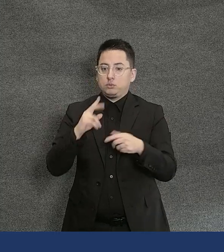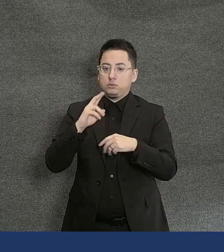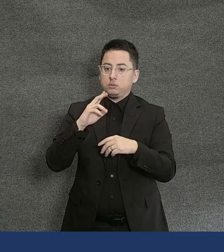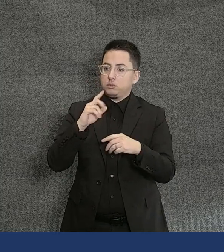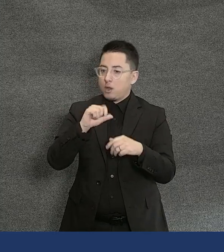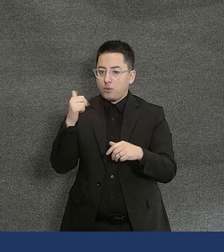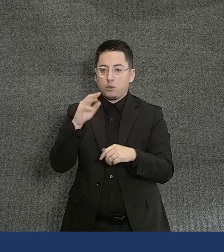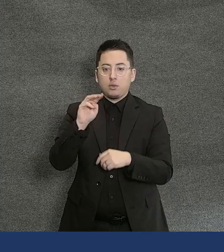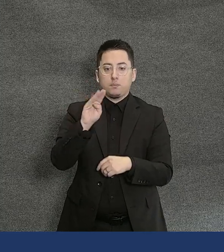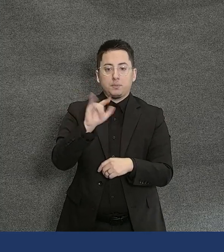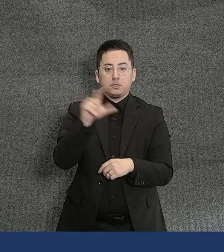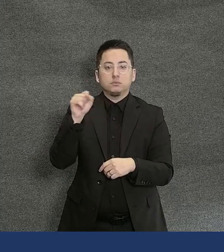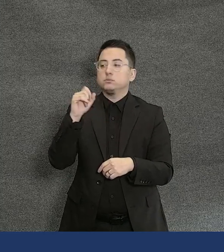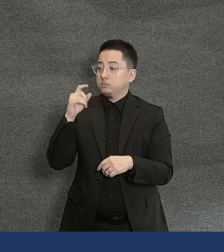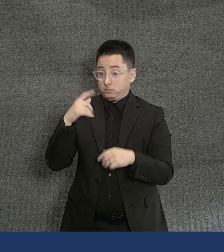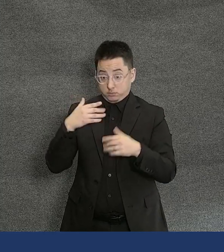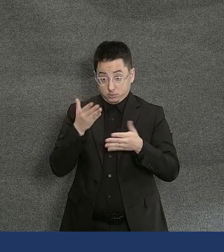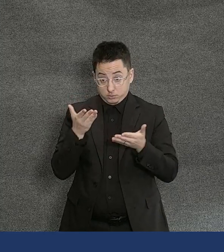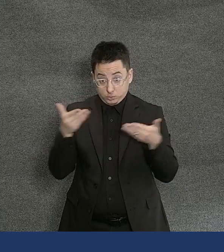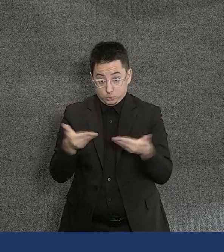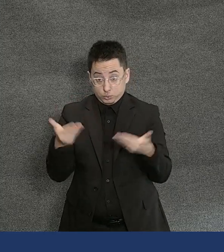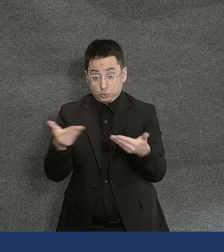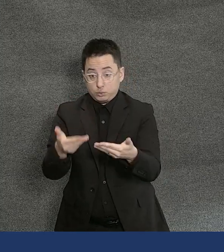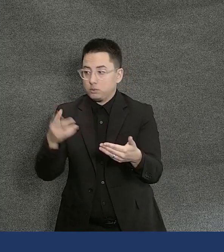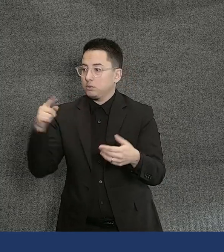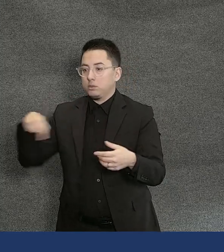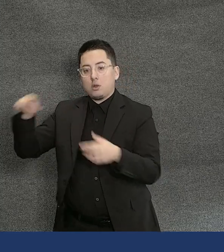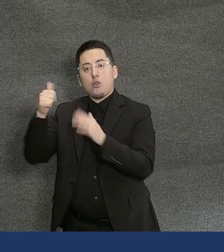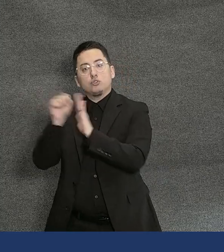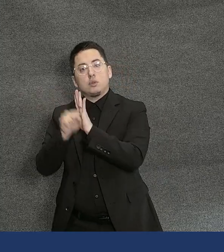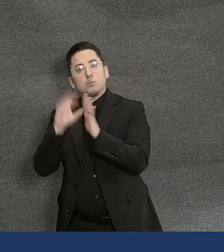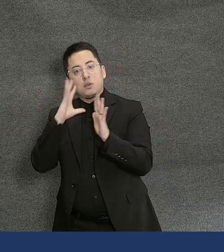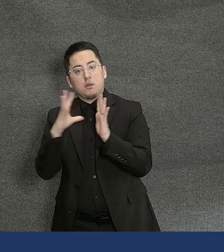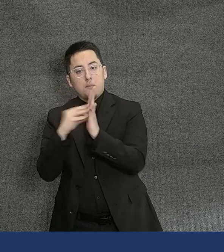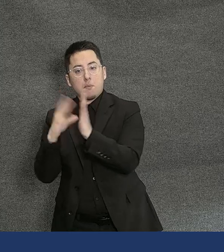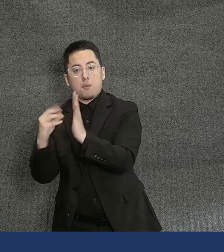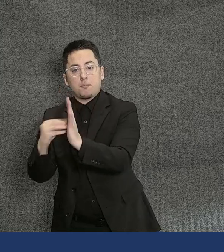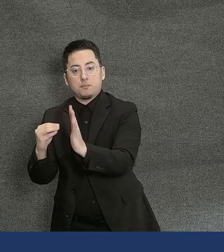and that it will hopefully start sending a message to the federal government that things like this